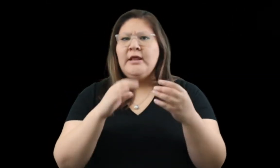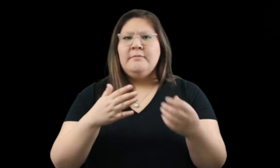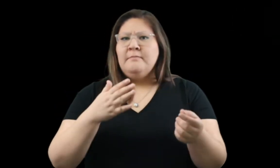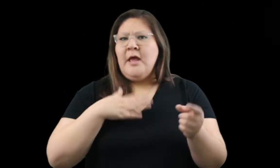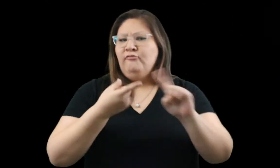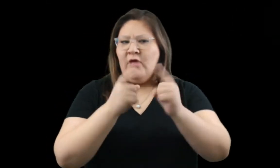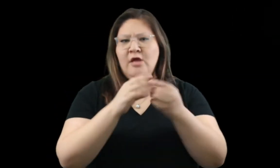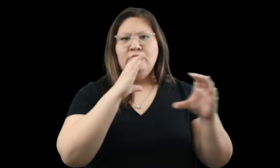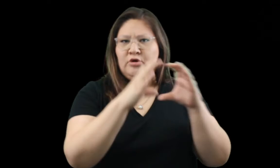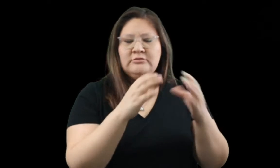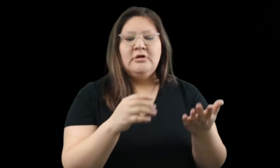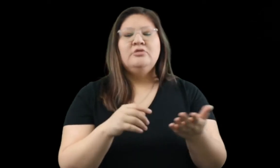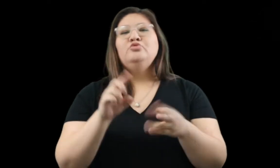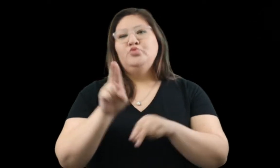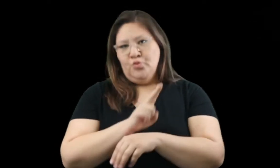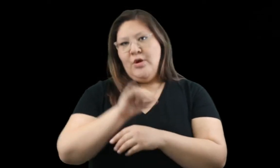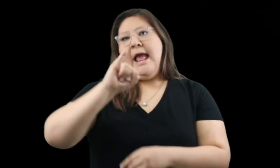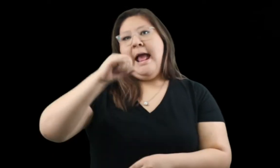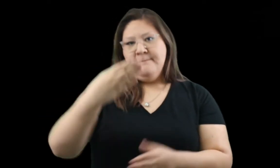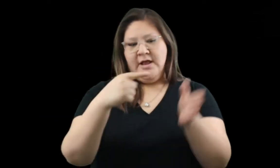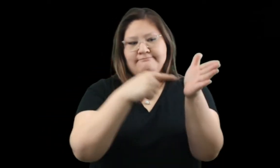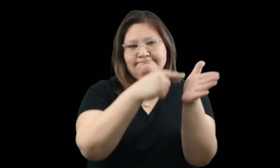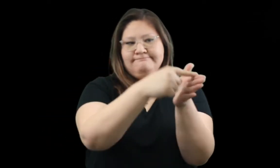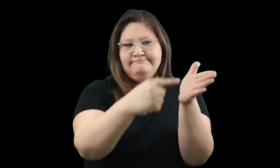During this time I communicated with my friends using a tablet.